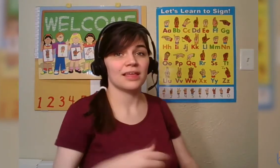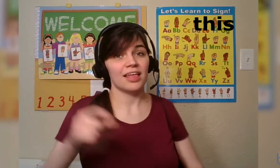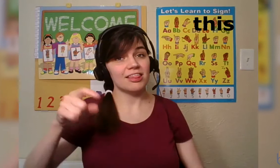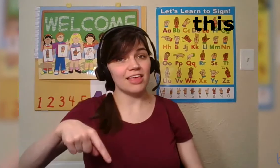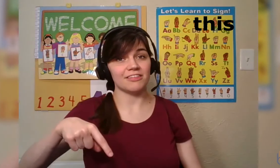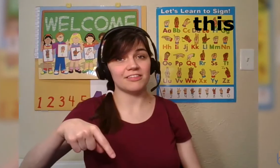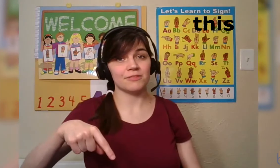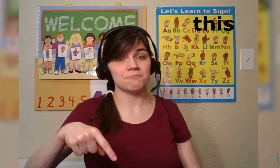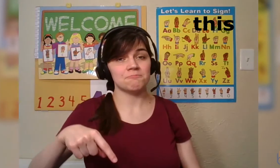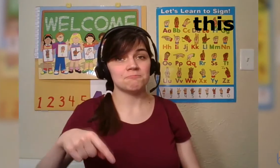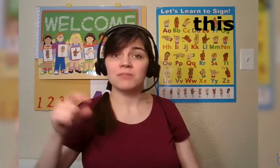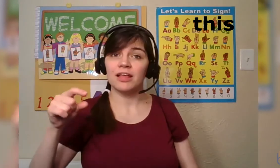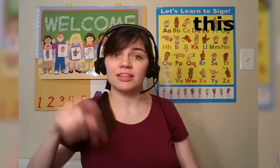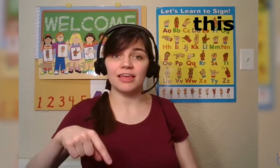This. This.